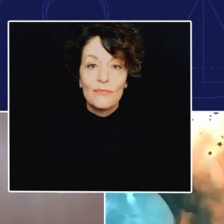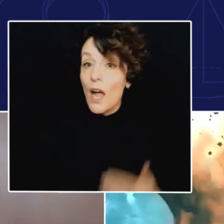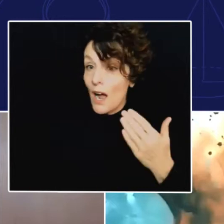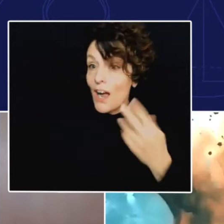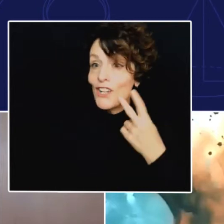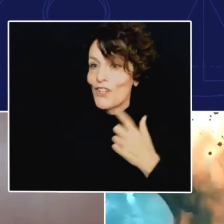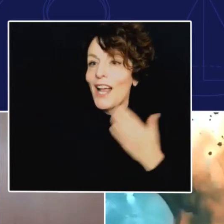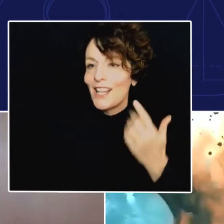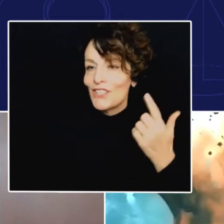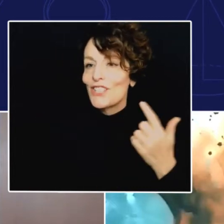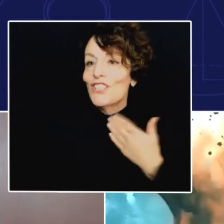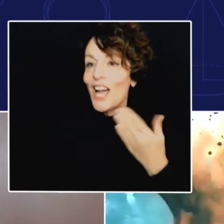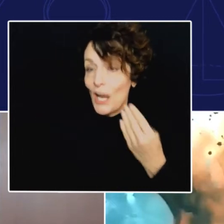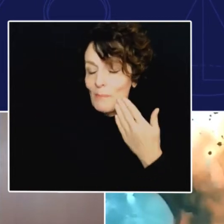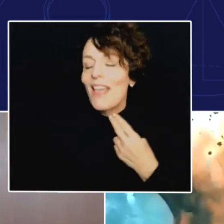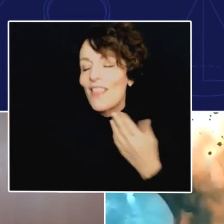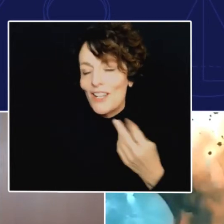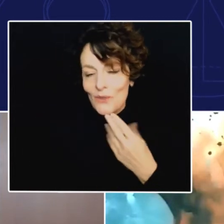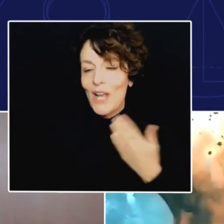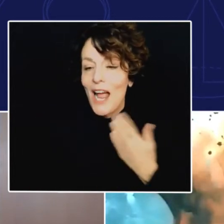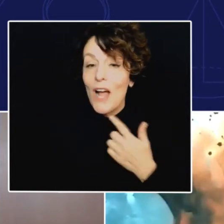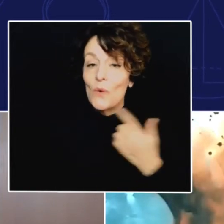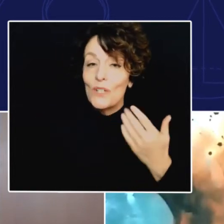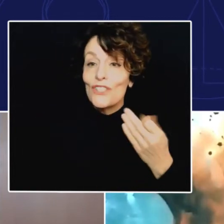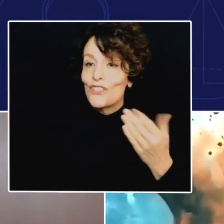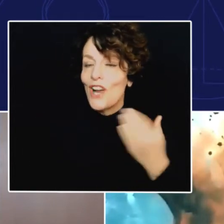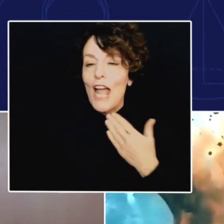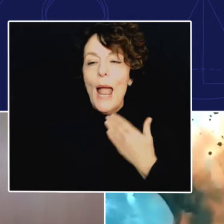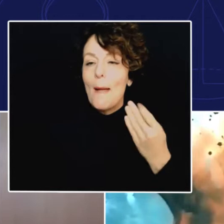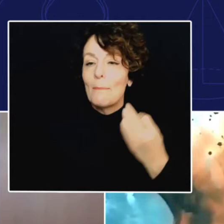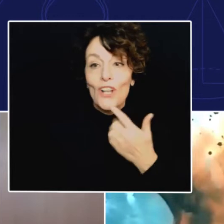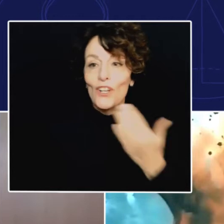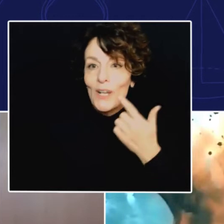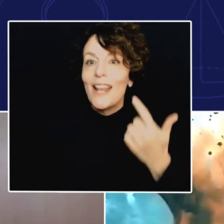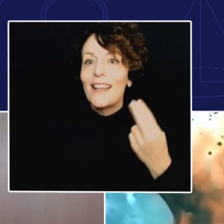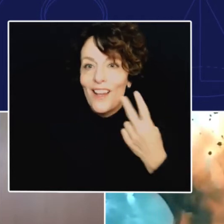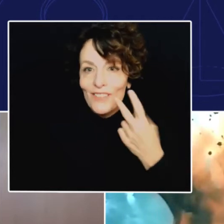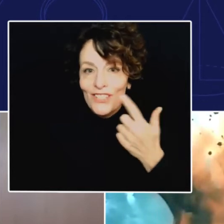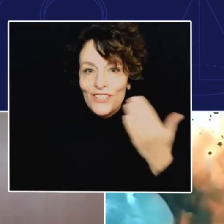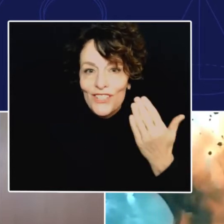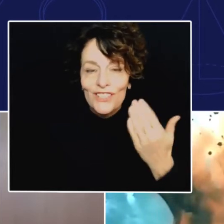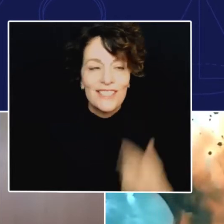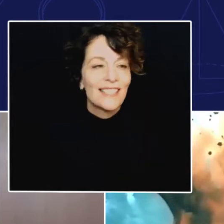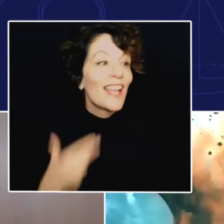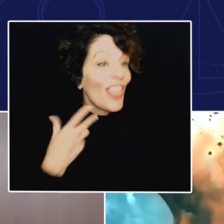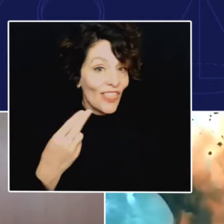[DR. HORTON:] Oh, you're a little shy on me. But that's okay. You know, okay, I'm going to start with: I absolutely love your shirt.